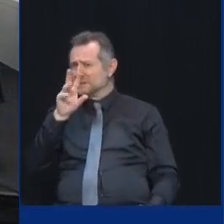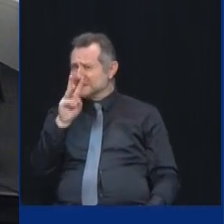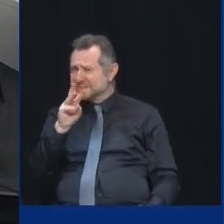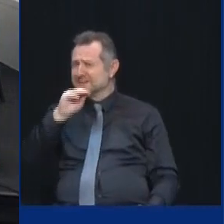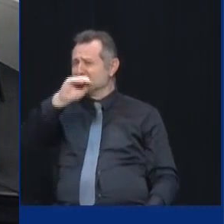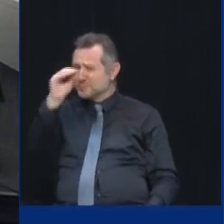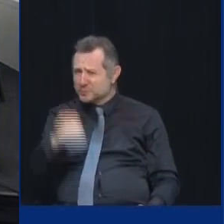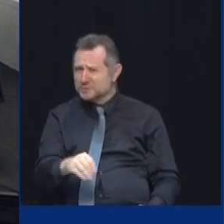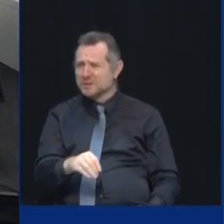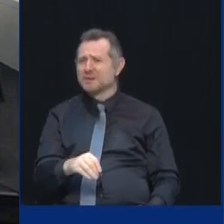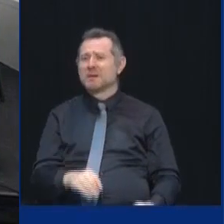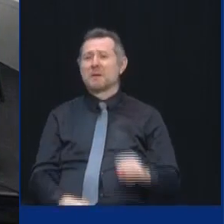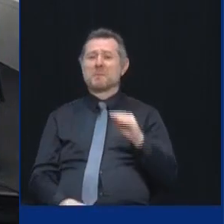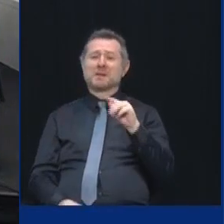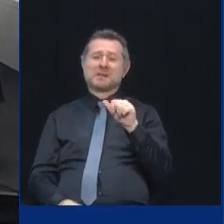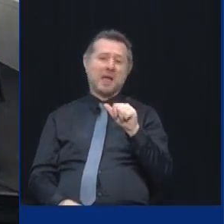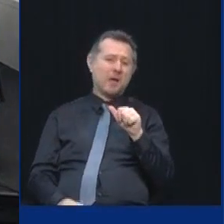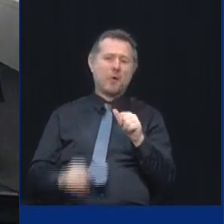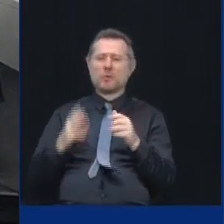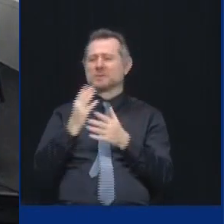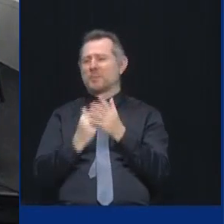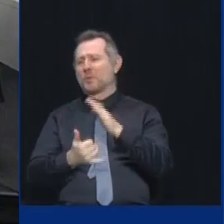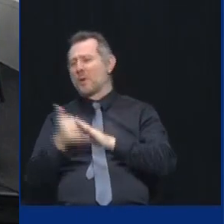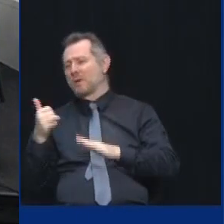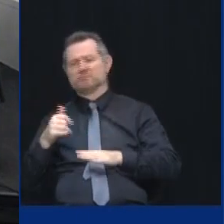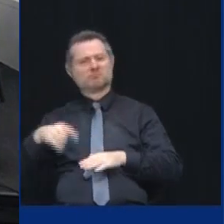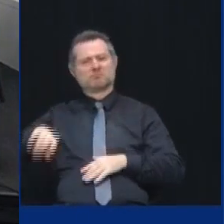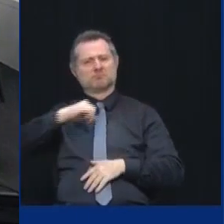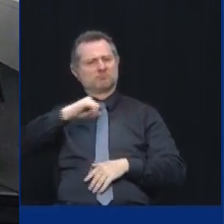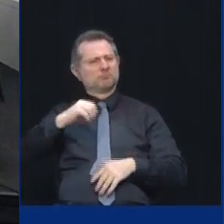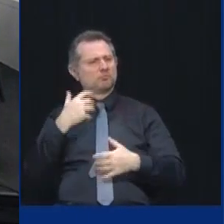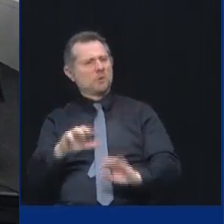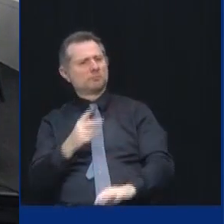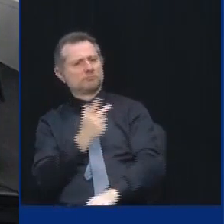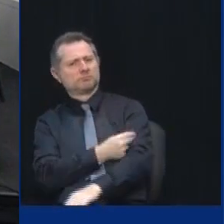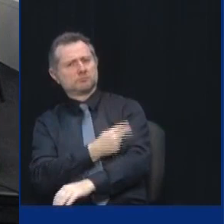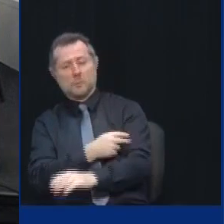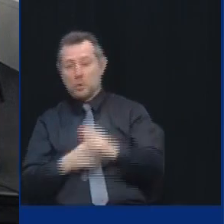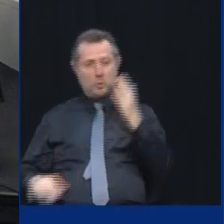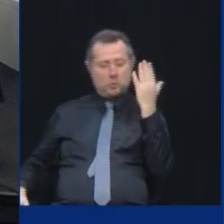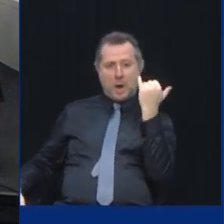HUB -- THE DEGREE TO WHICH THIS I THINK THE LAST PERCENTAGE WE